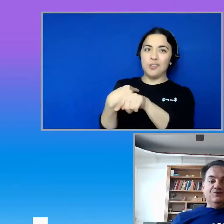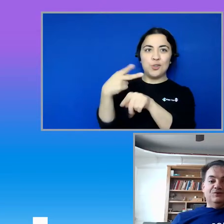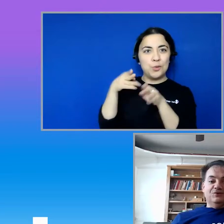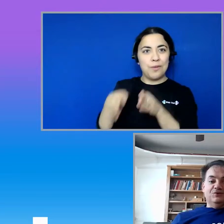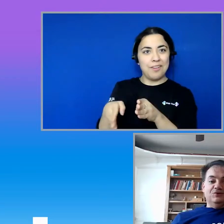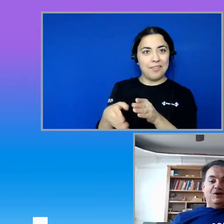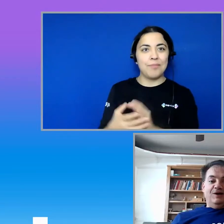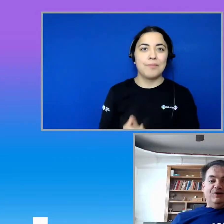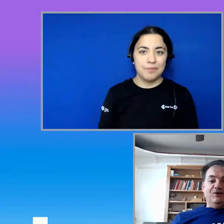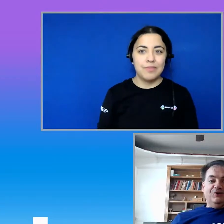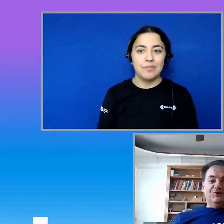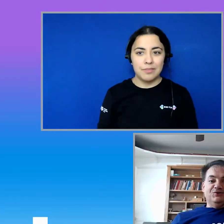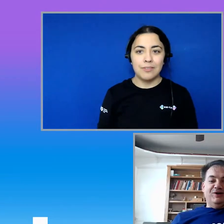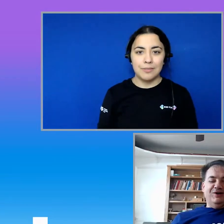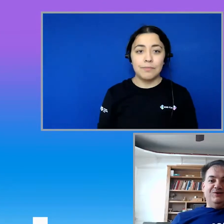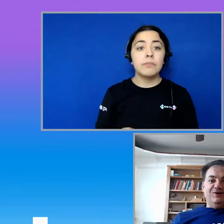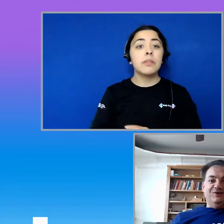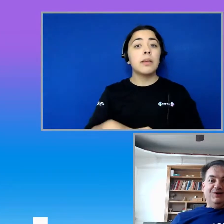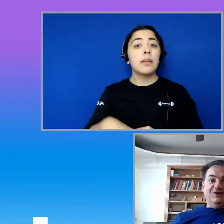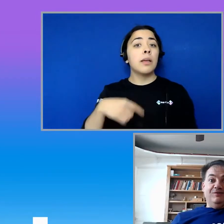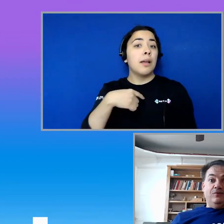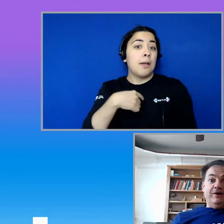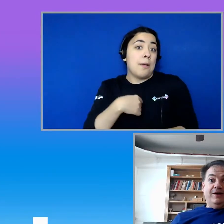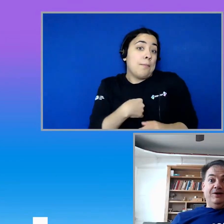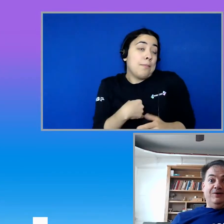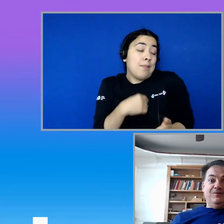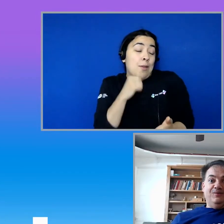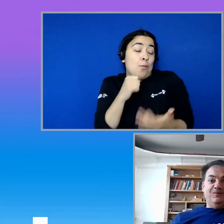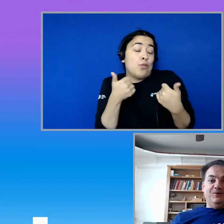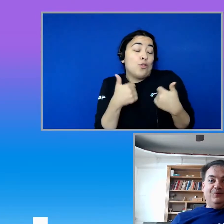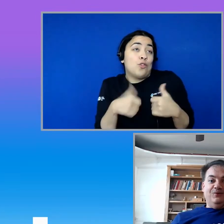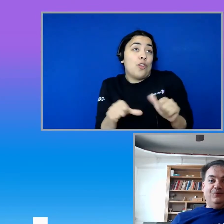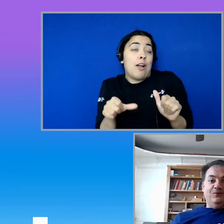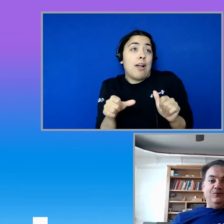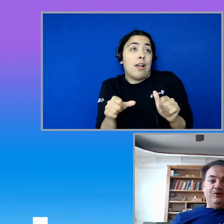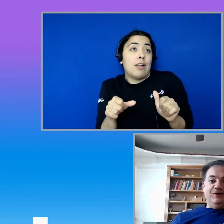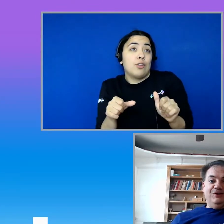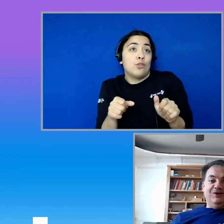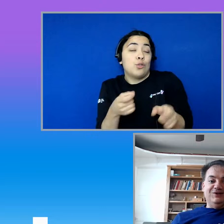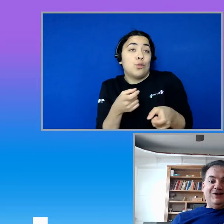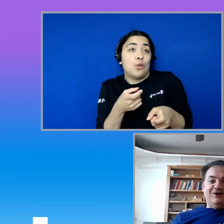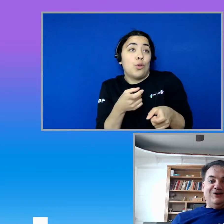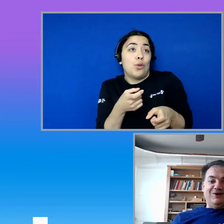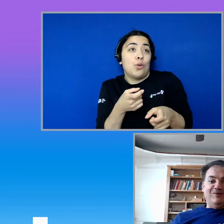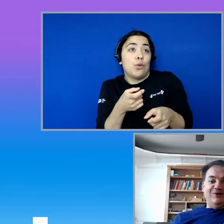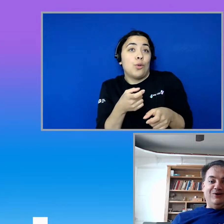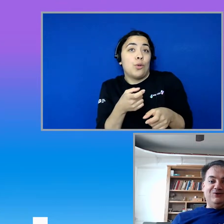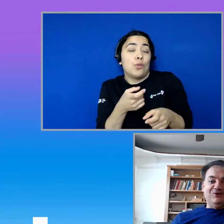So I'm not going to try to